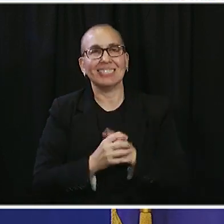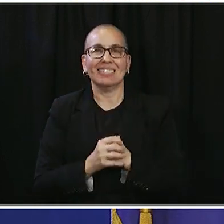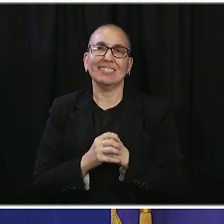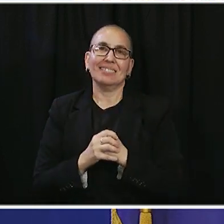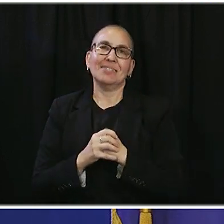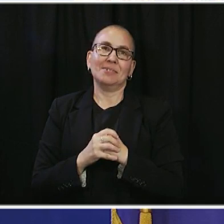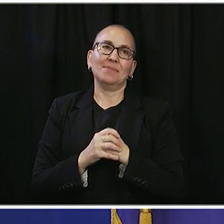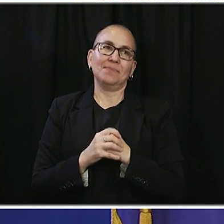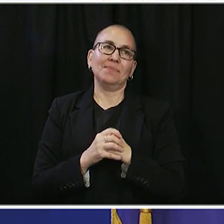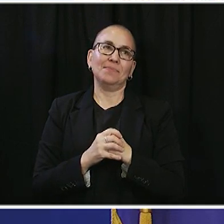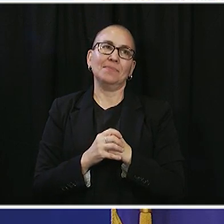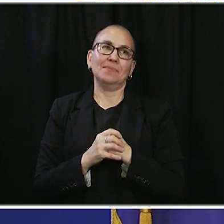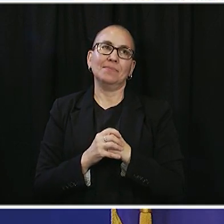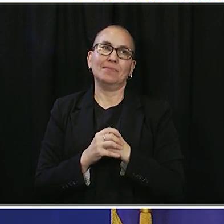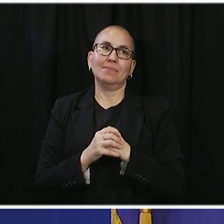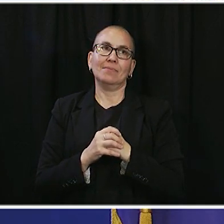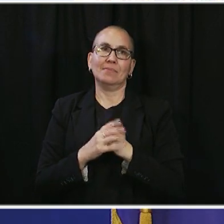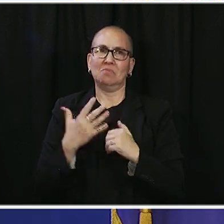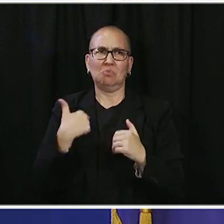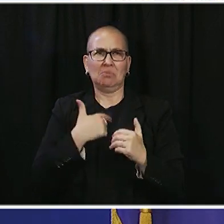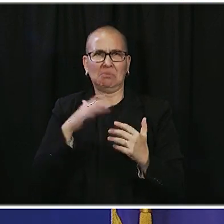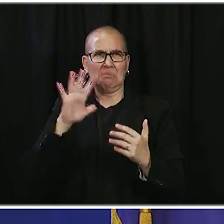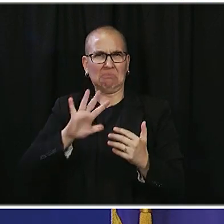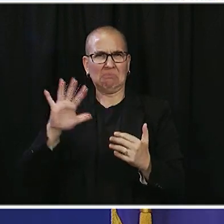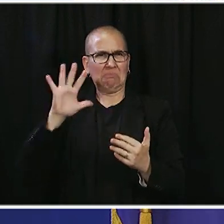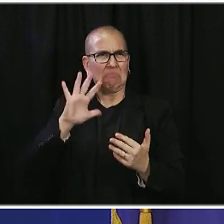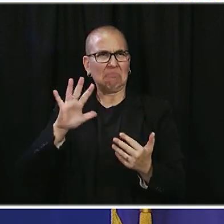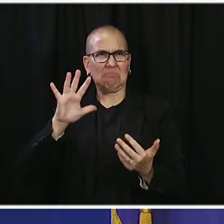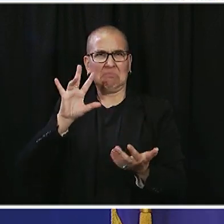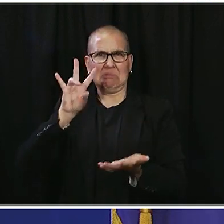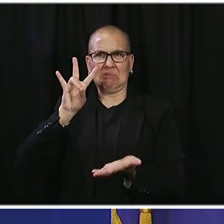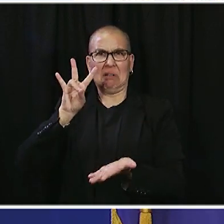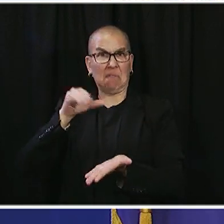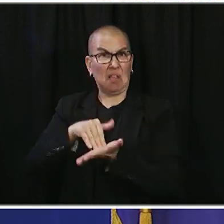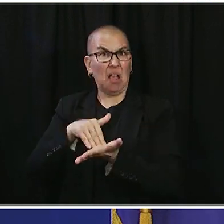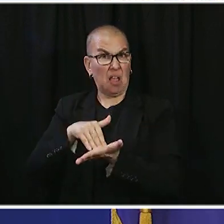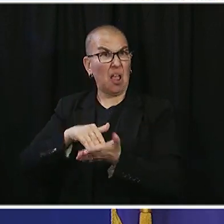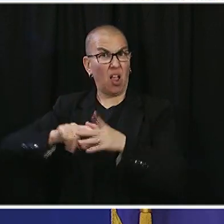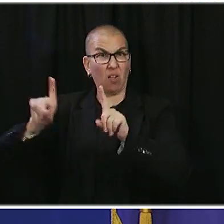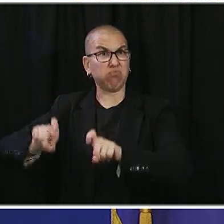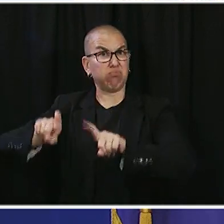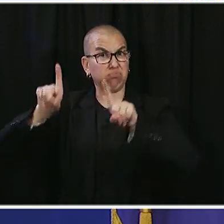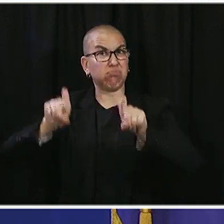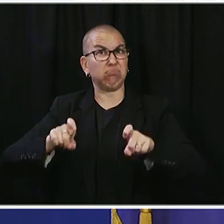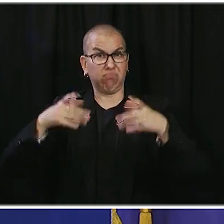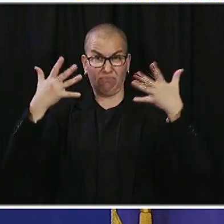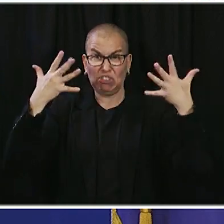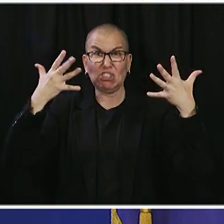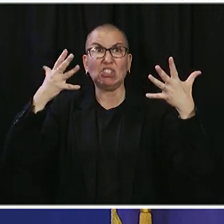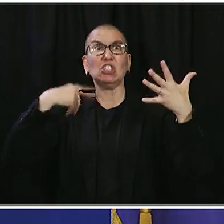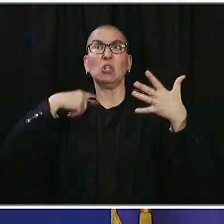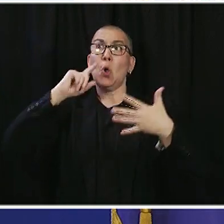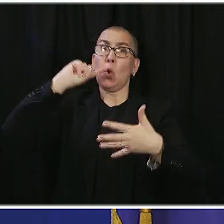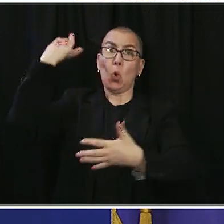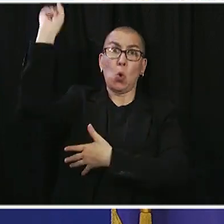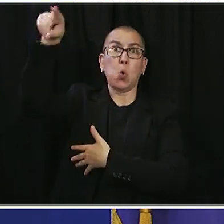ABOUT IT BECAUSE THEY'RE A LITTLE BIT NERVOUS WHICH IS A SAD TESTAMENT TO THE SITUATION WE'RE ON, THEY WERE PICKED OFF SOMEWHERE IN THE CHAIN BY THE FEDERAL GOVERNMENT.